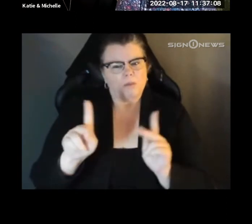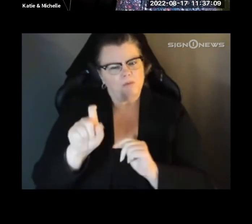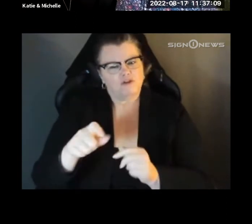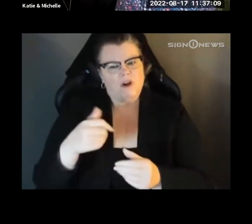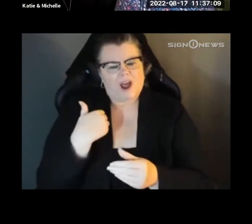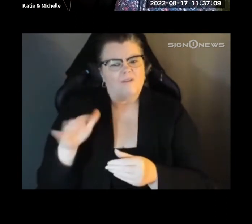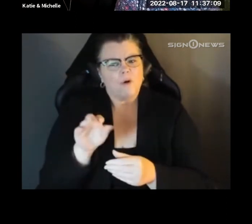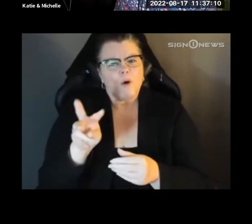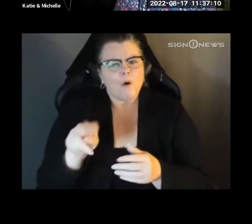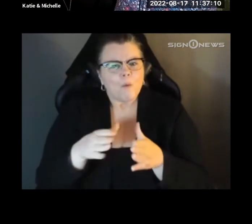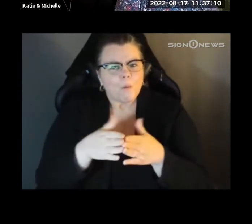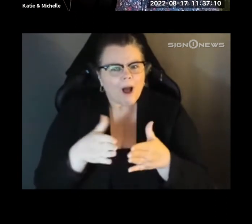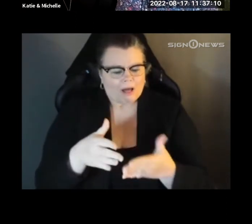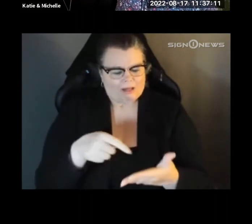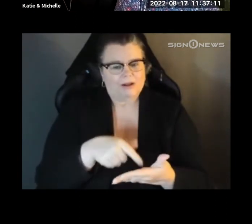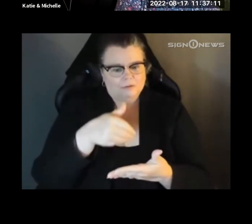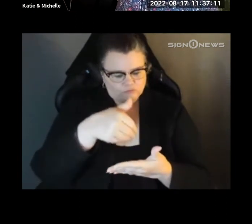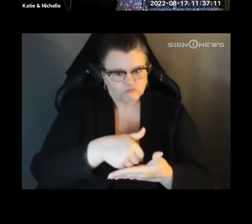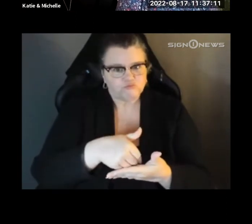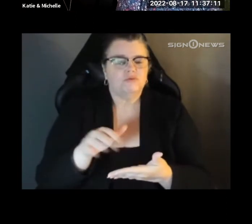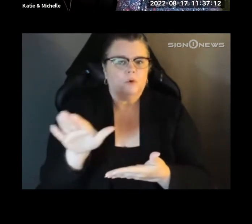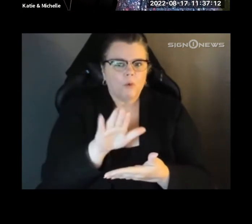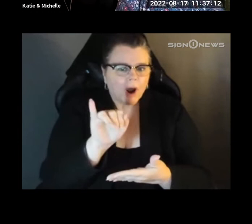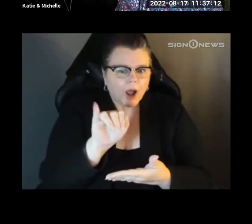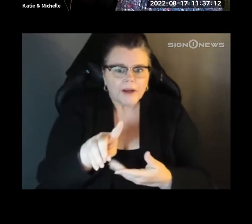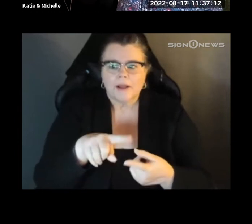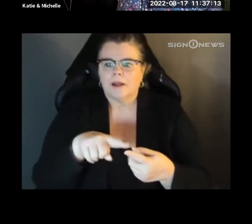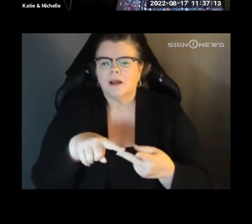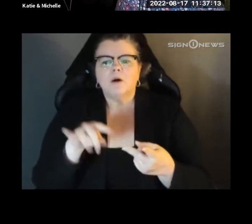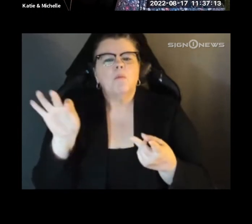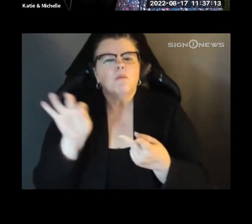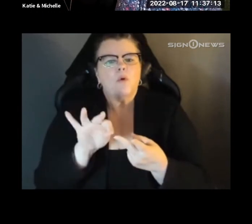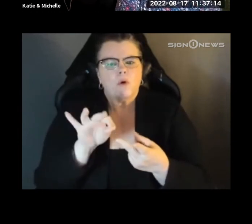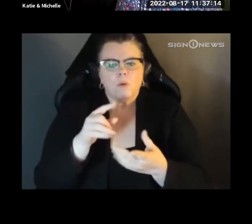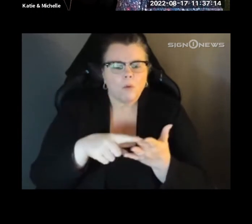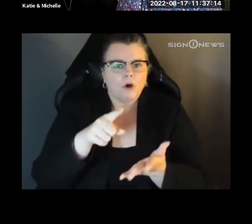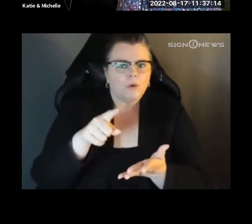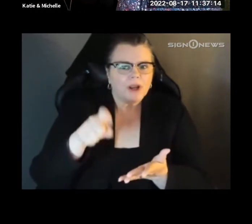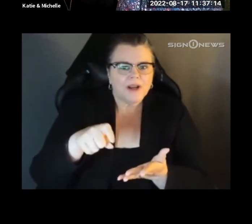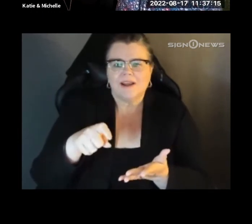other important things that you believe you need to have with you in order to make purchases or